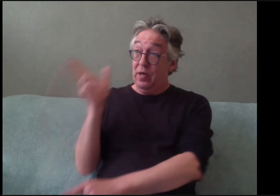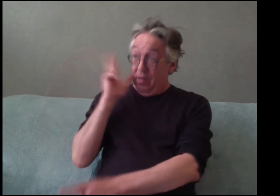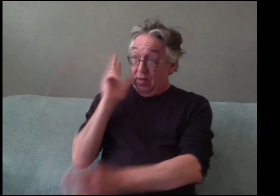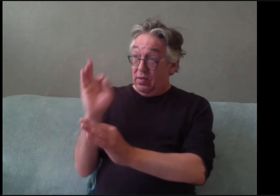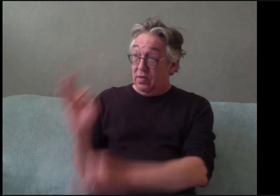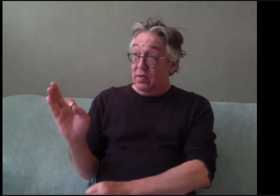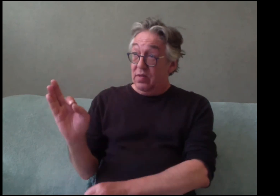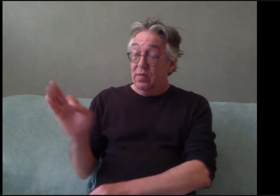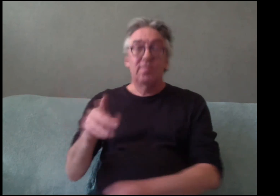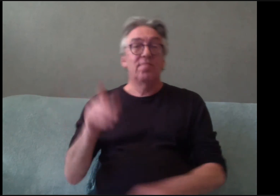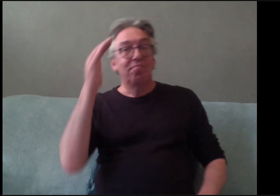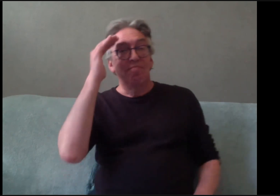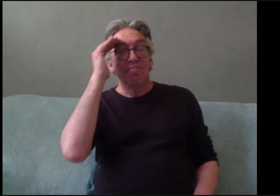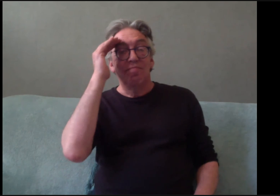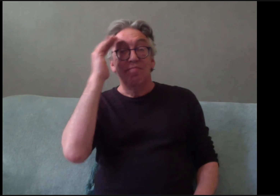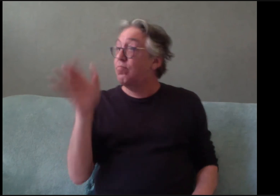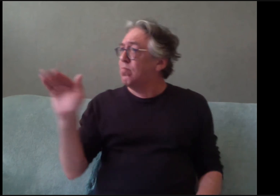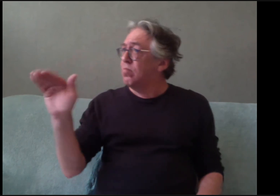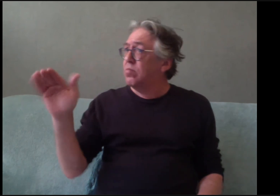Hi, Sorin, can you hear us?